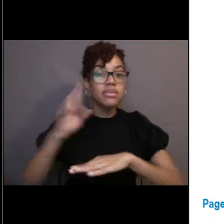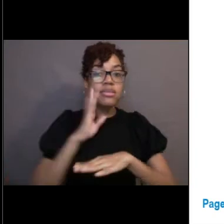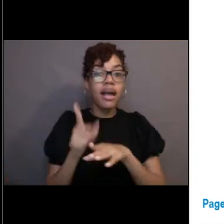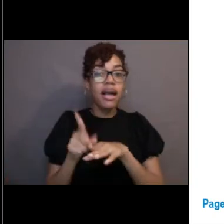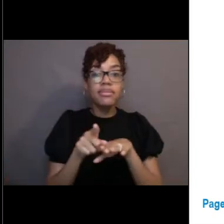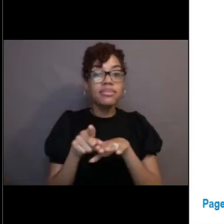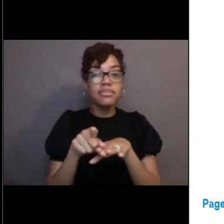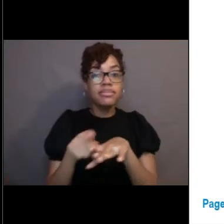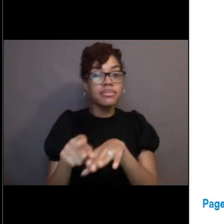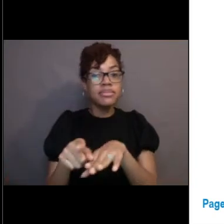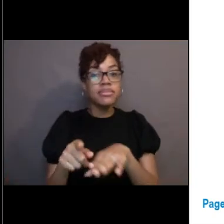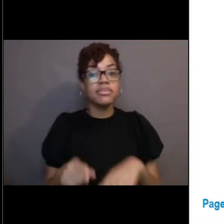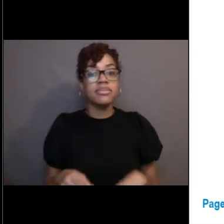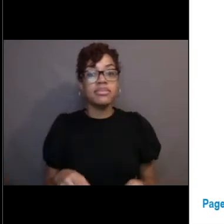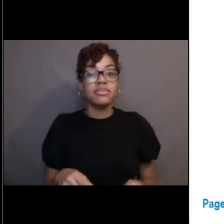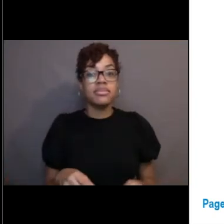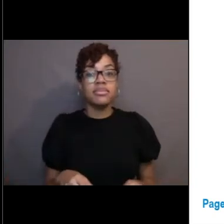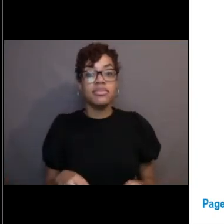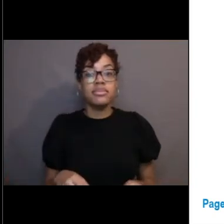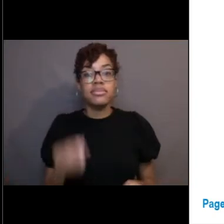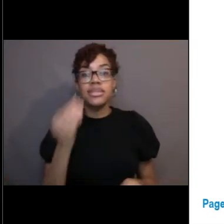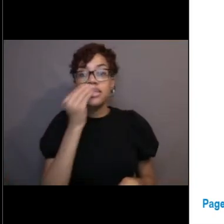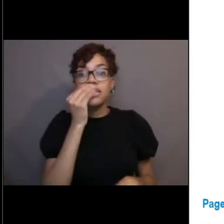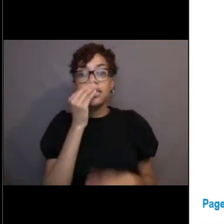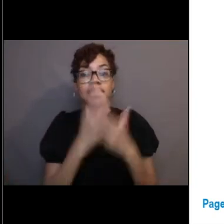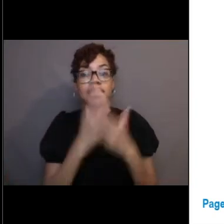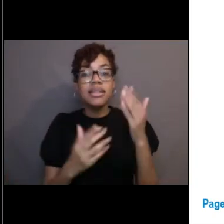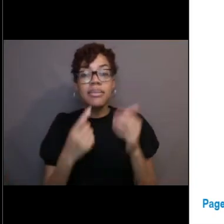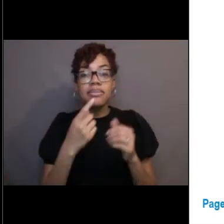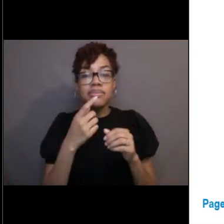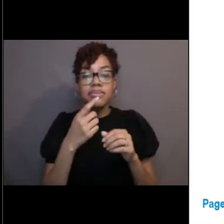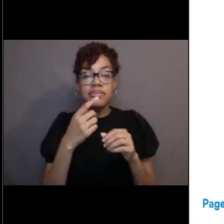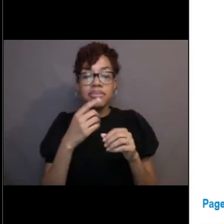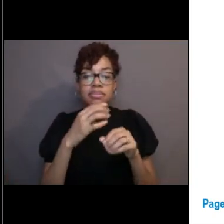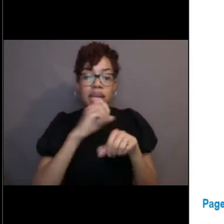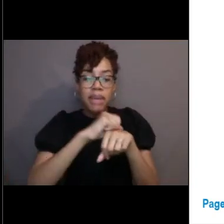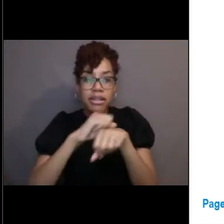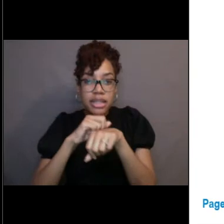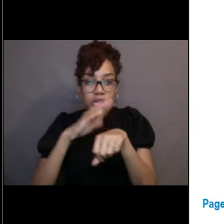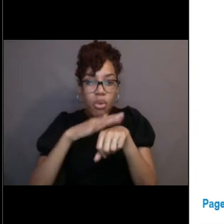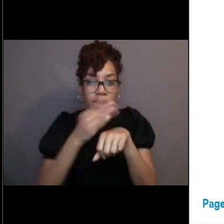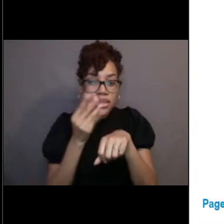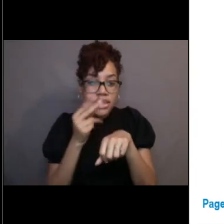they will feed off the leatherback, maybe eat some of the parasites, and also eat some of the scraps leftover from the leatherback.